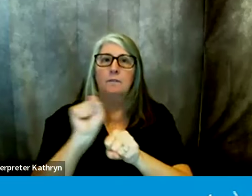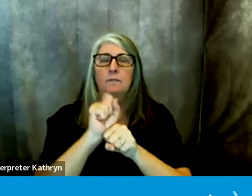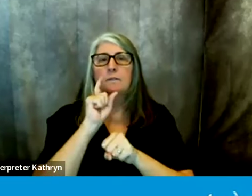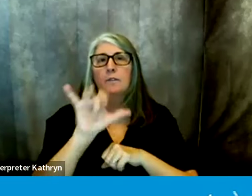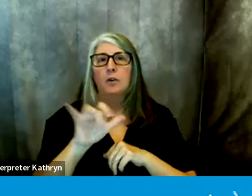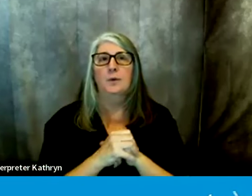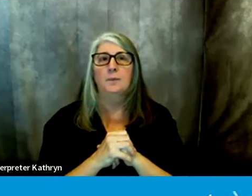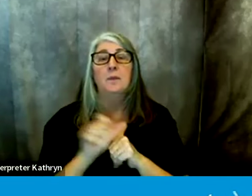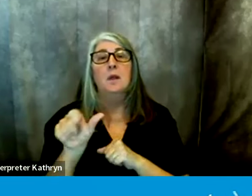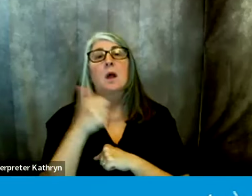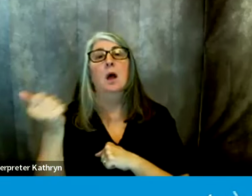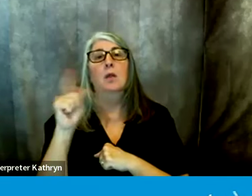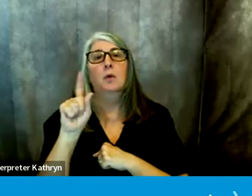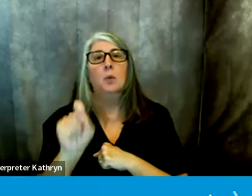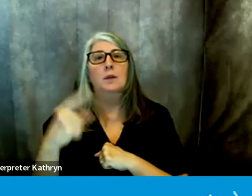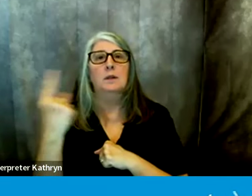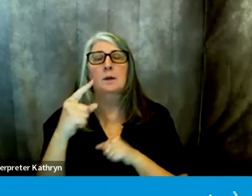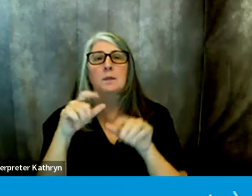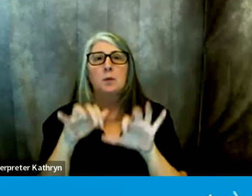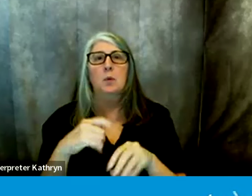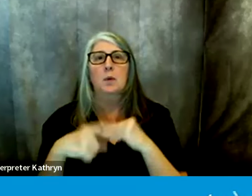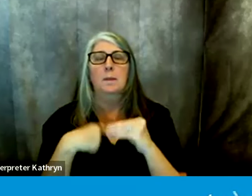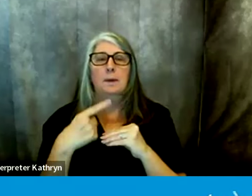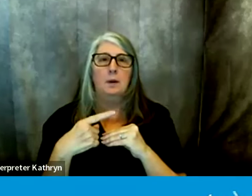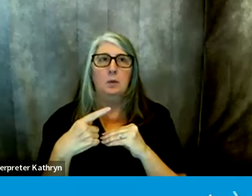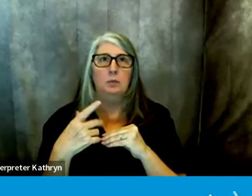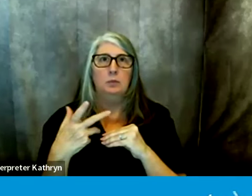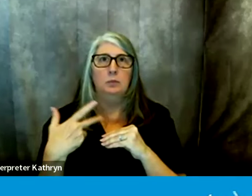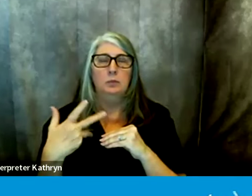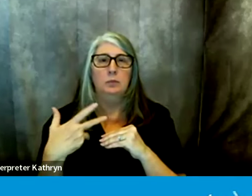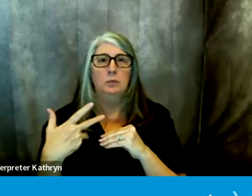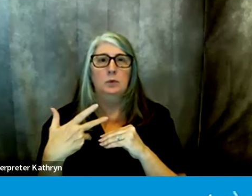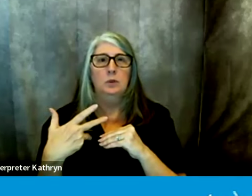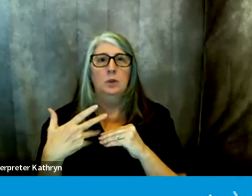There was a question that somebody wrote in particularly about lower motor neuron function,